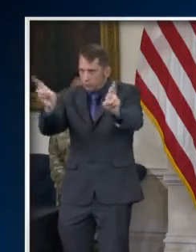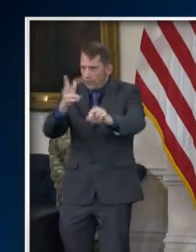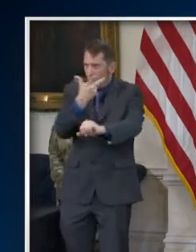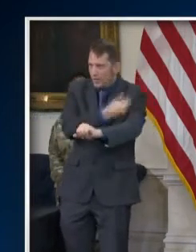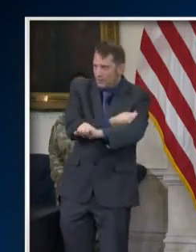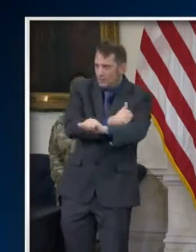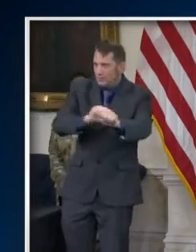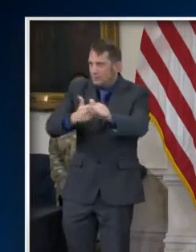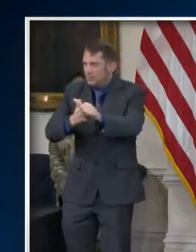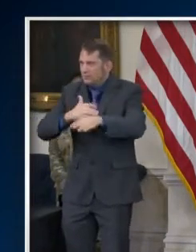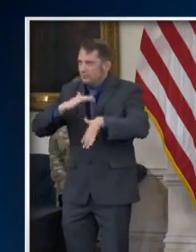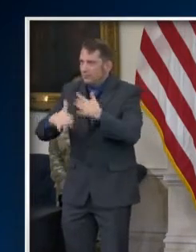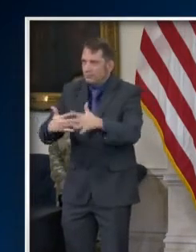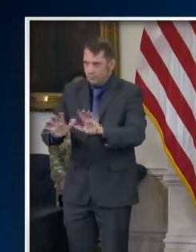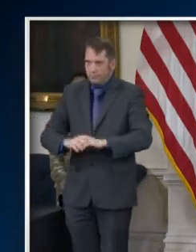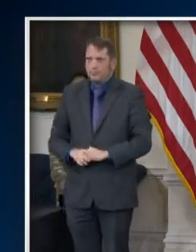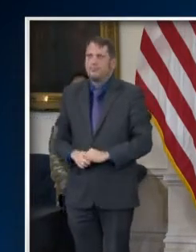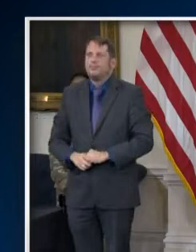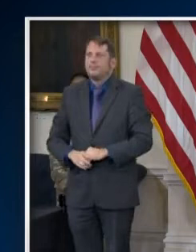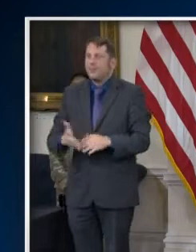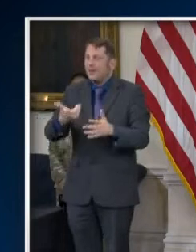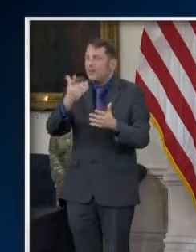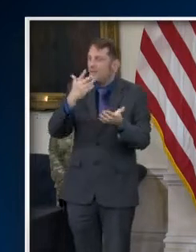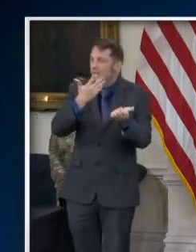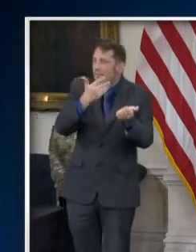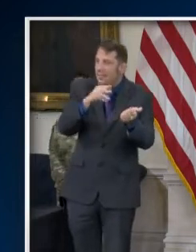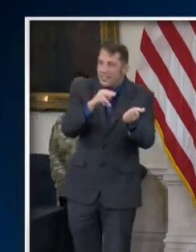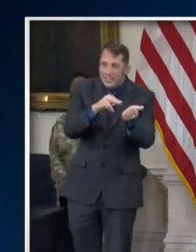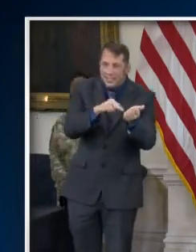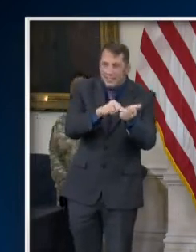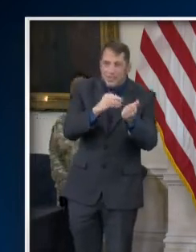IN ADDITION TO CONDUCTING VACCINATIONS AT EVERY NURSING